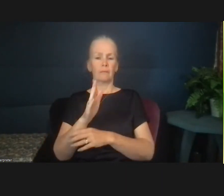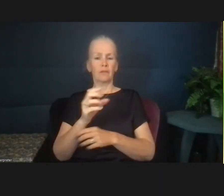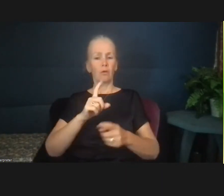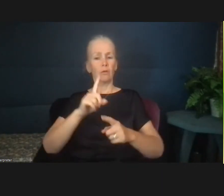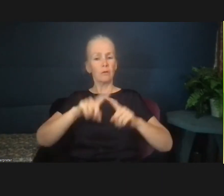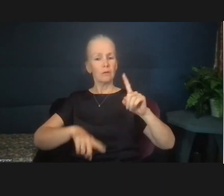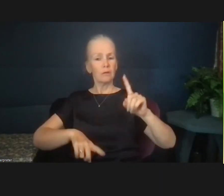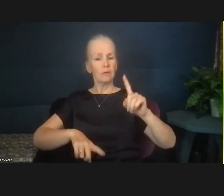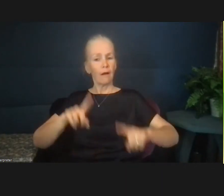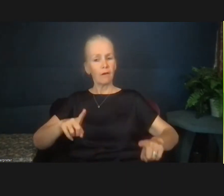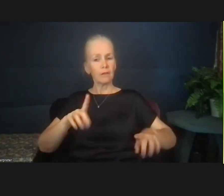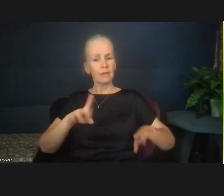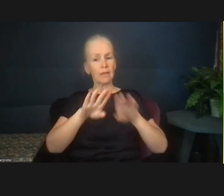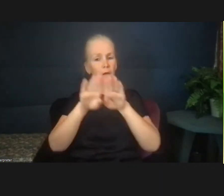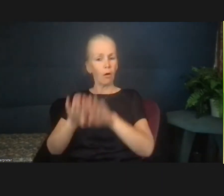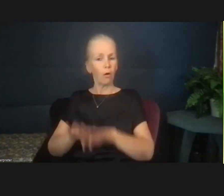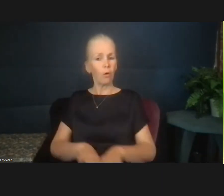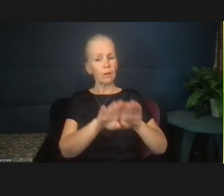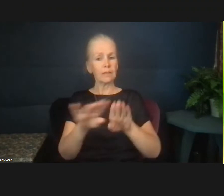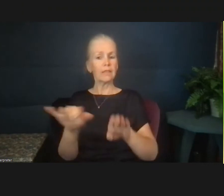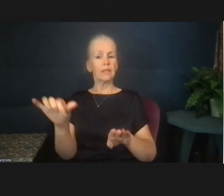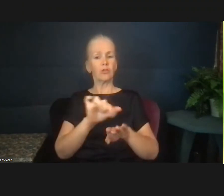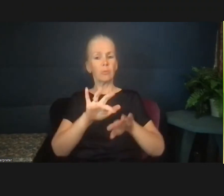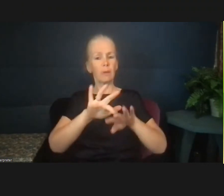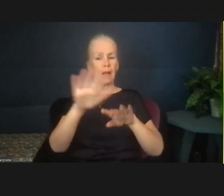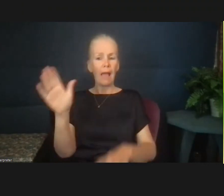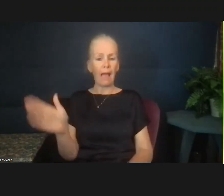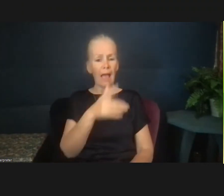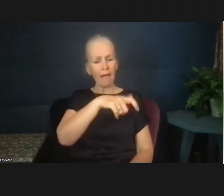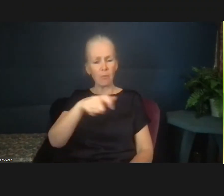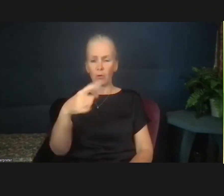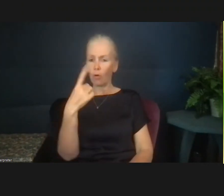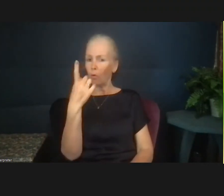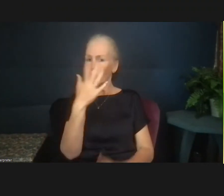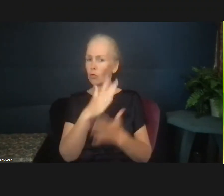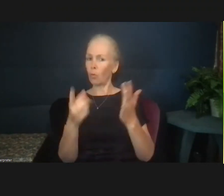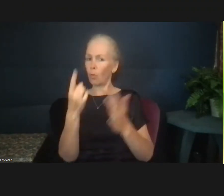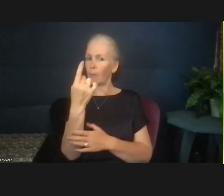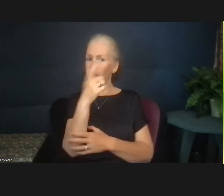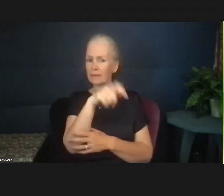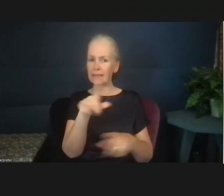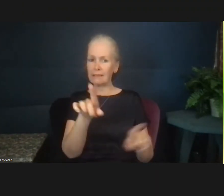and equality is supposed to be everybody. Now, not one person is the same. We might all have